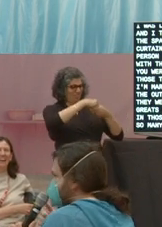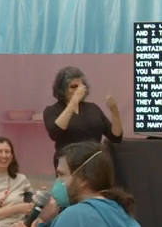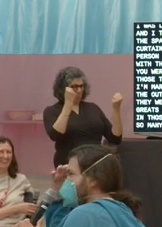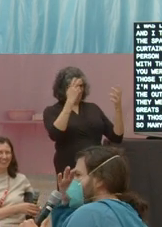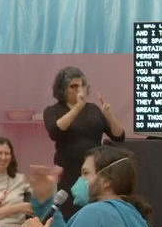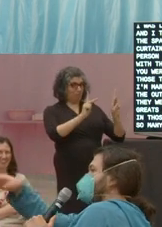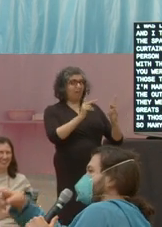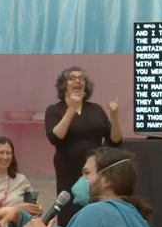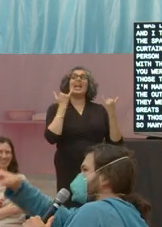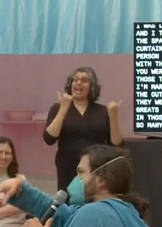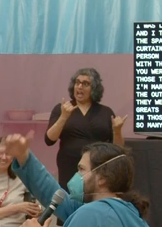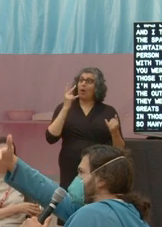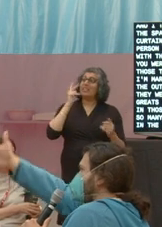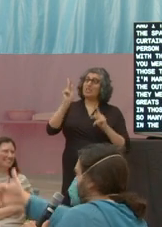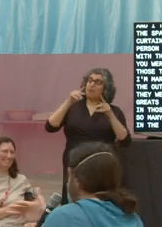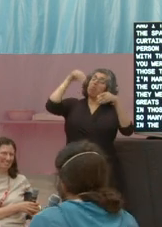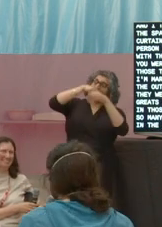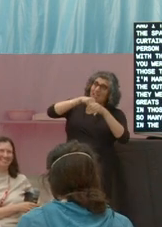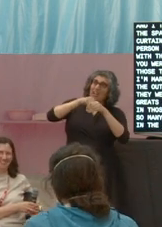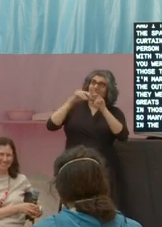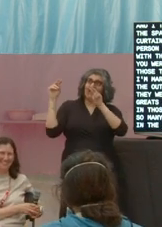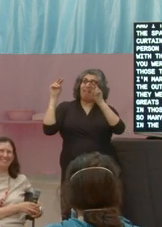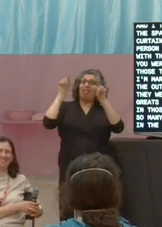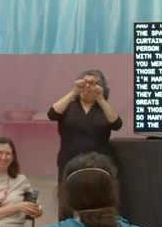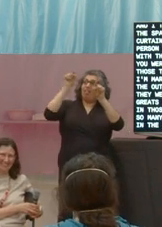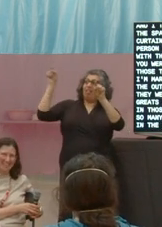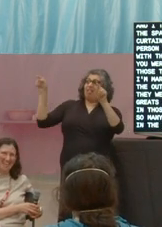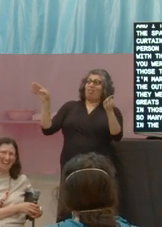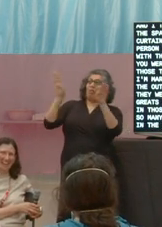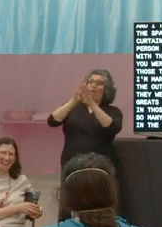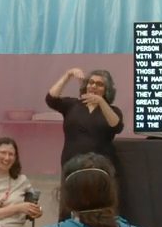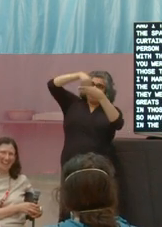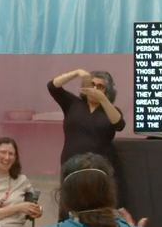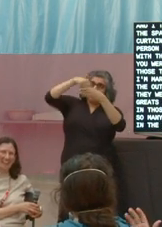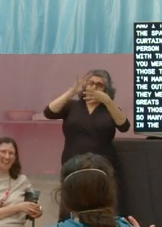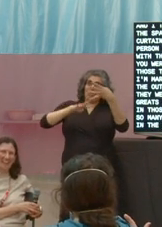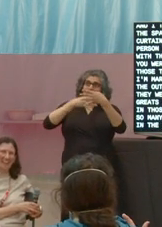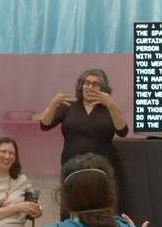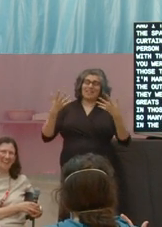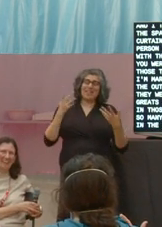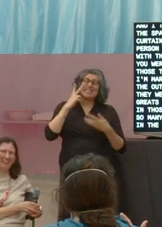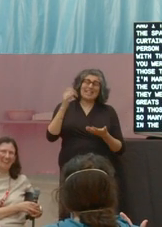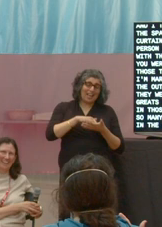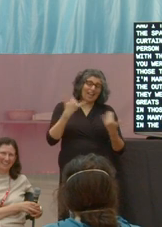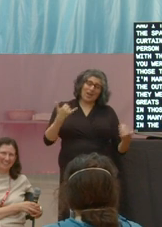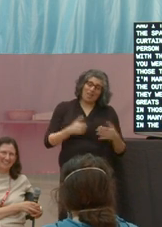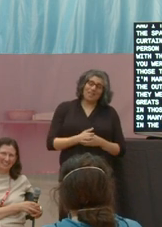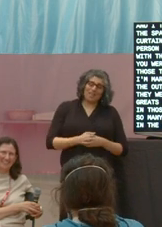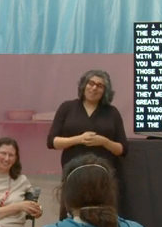see people in the grates in the walls. And then I had this